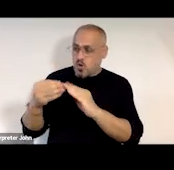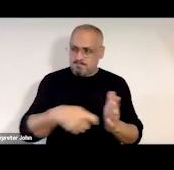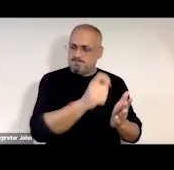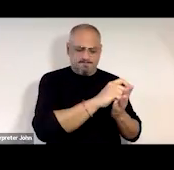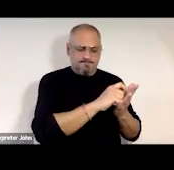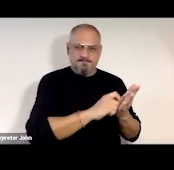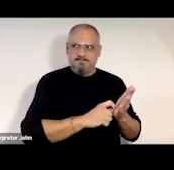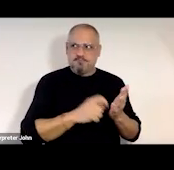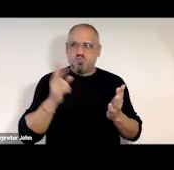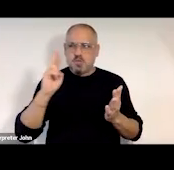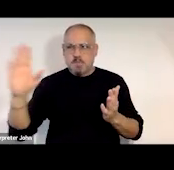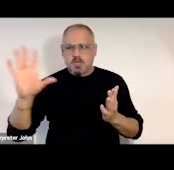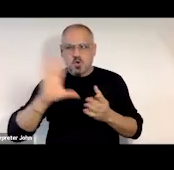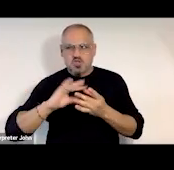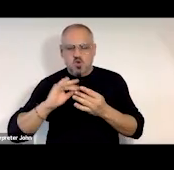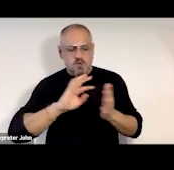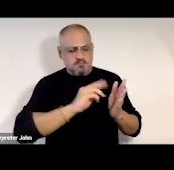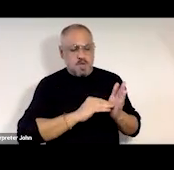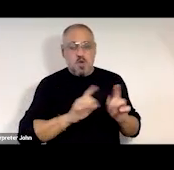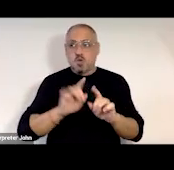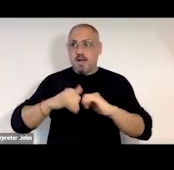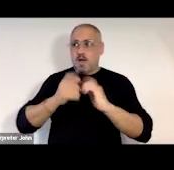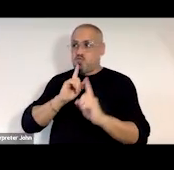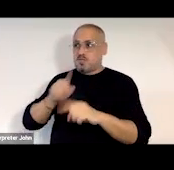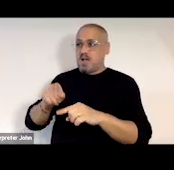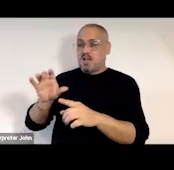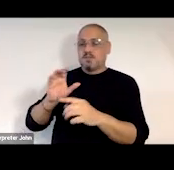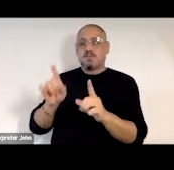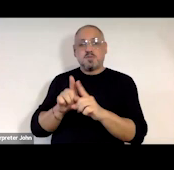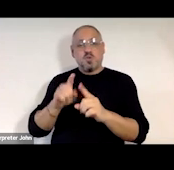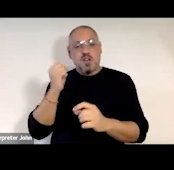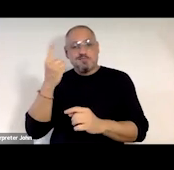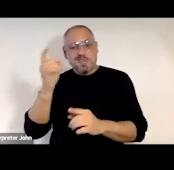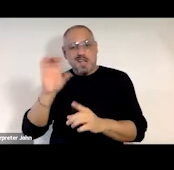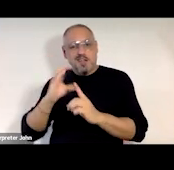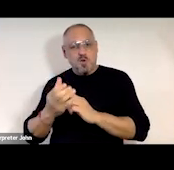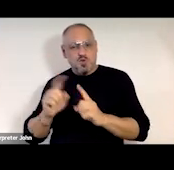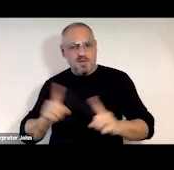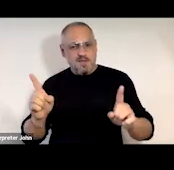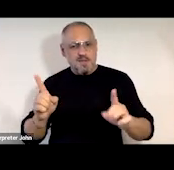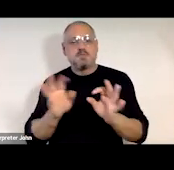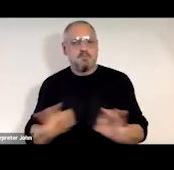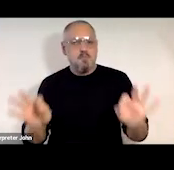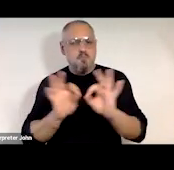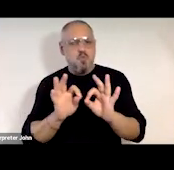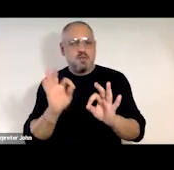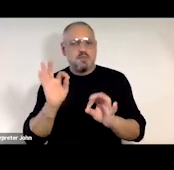and how we respond to them. Understanding of those cultural differences is really important in the work that we do.